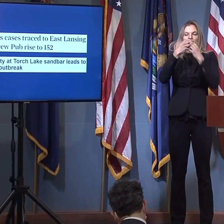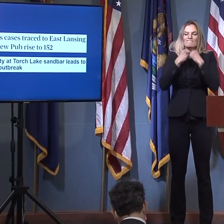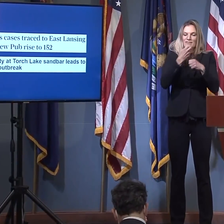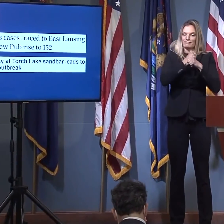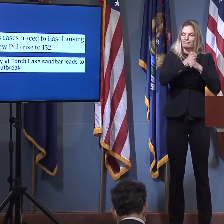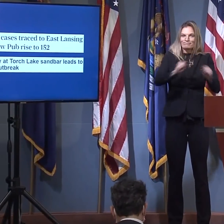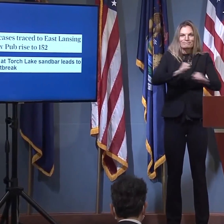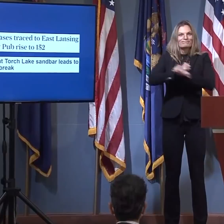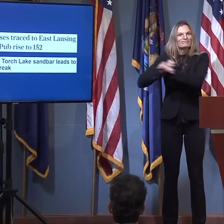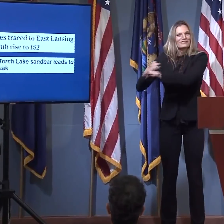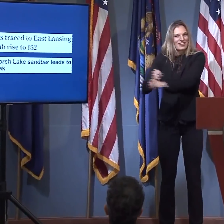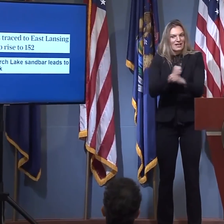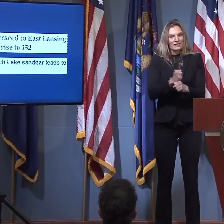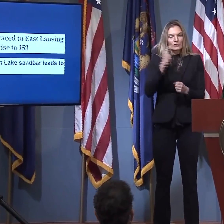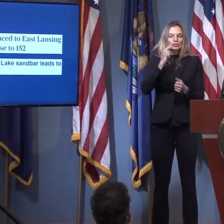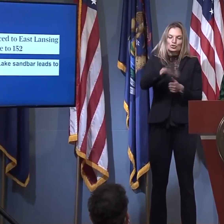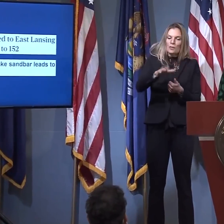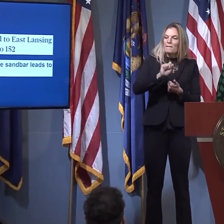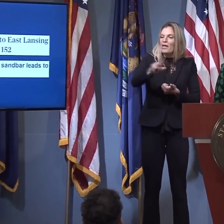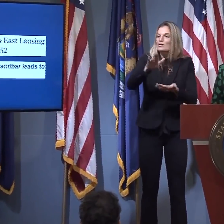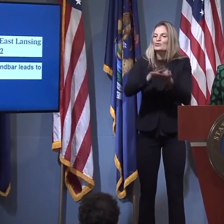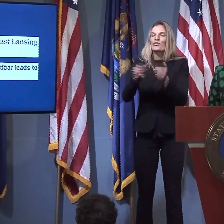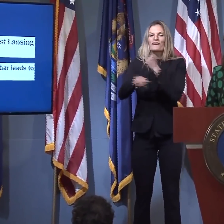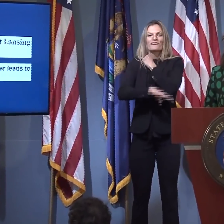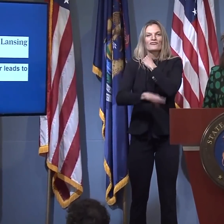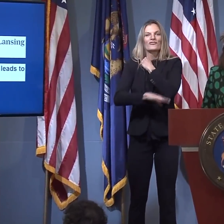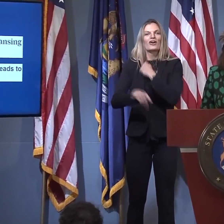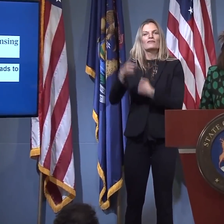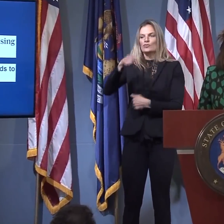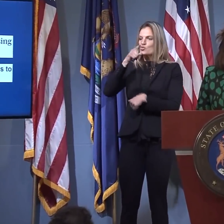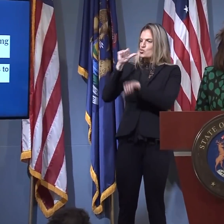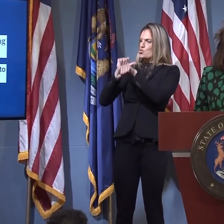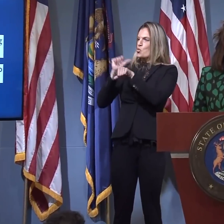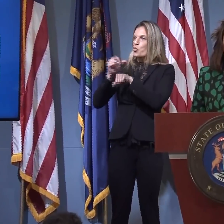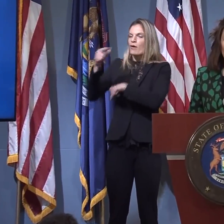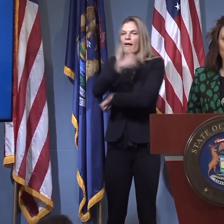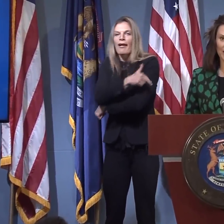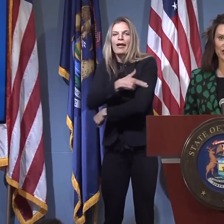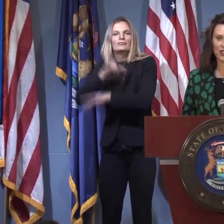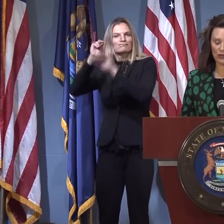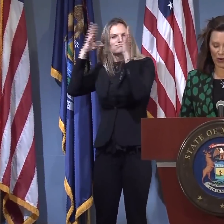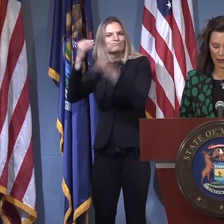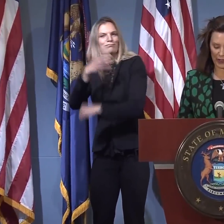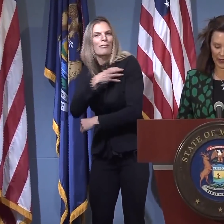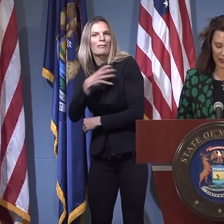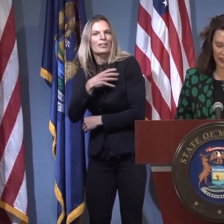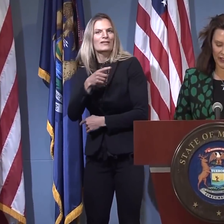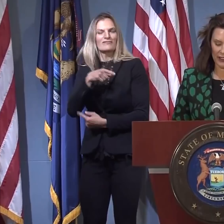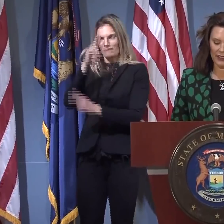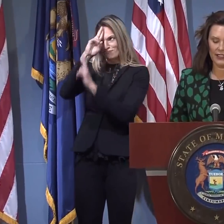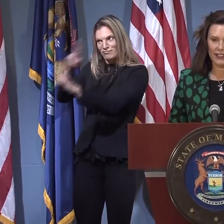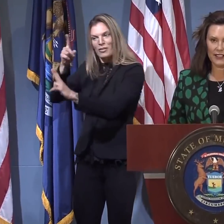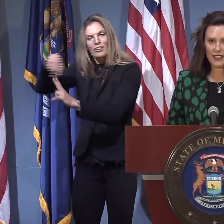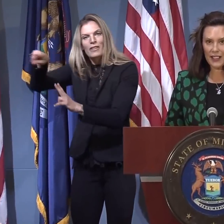COME THINS, FOR OUR HEROS ON THE FRONT LINE, FOR OUR KIDS WHO WANT TO RUSH TO SCHOOL IN THE FALL, FOR OUR BUSINESSES THAT